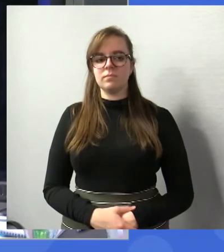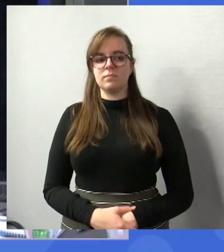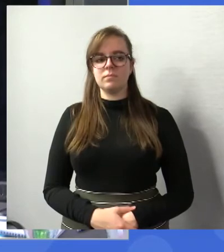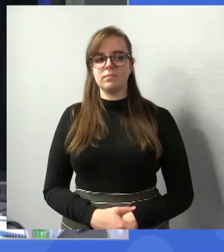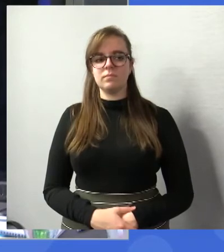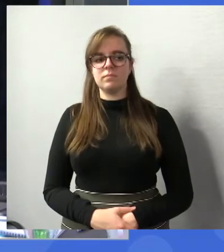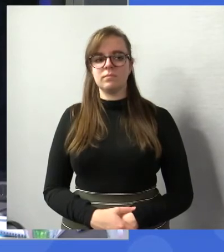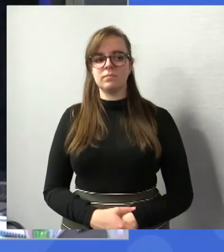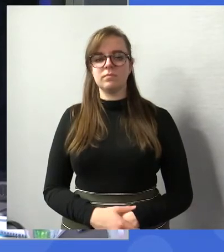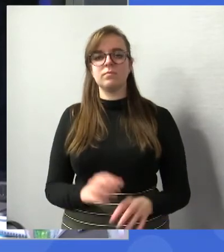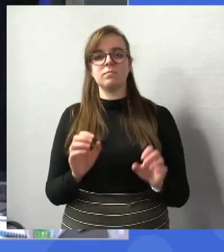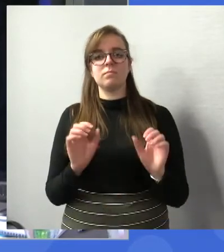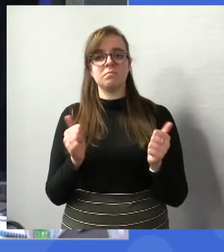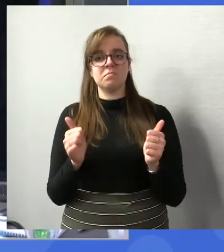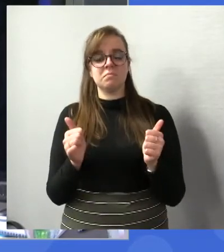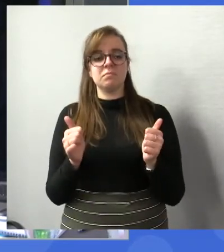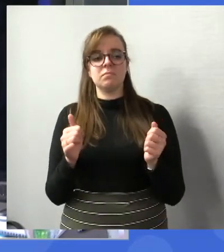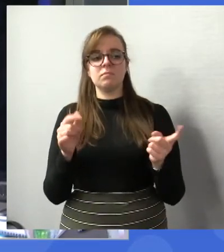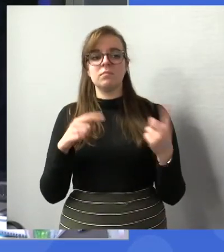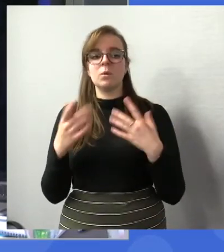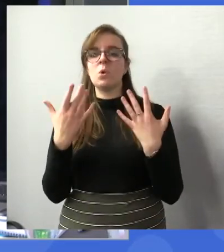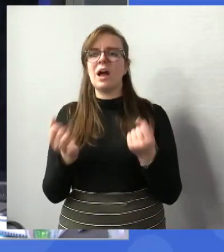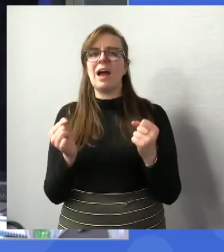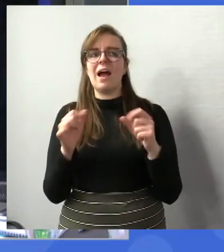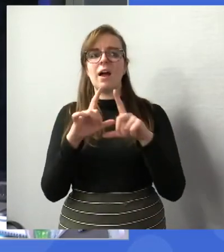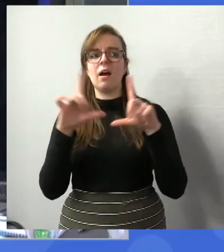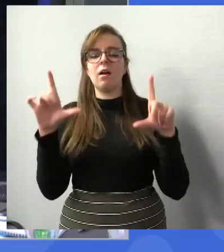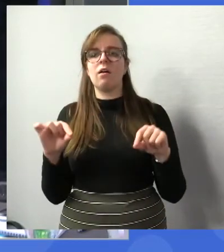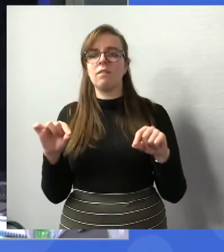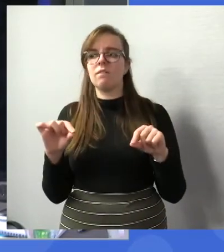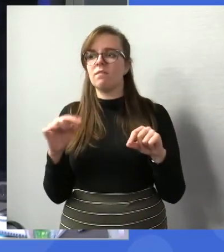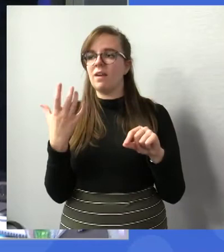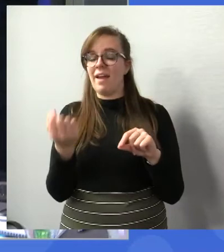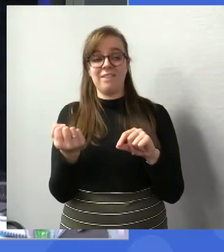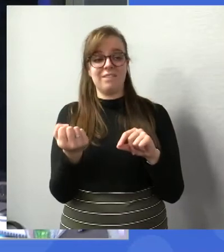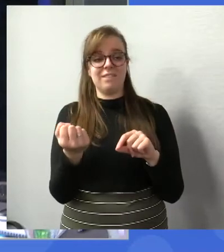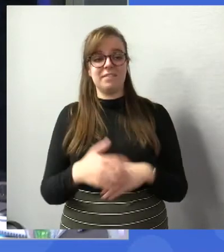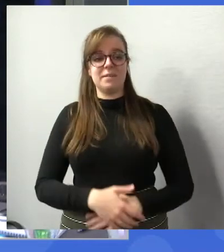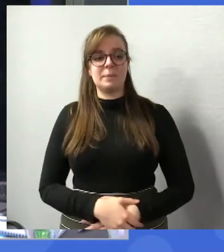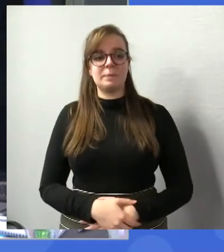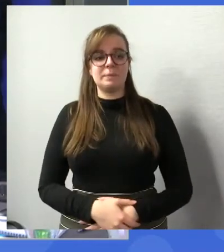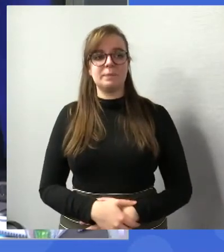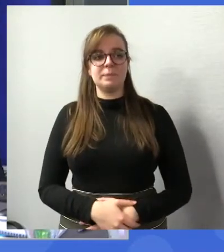okay does everybody have our pad in their hand I should be taking a vote on